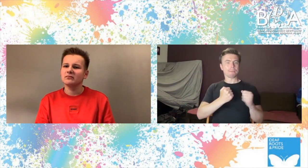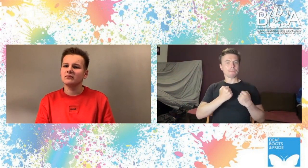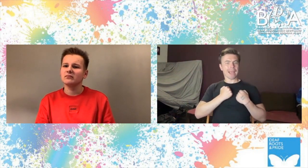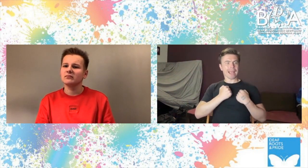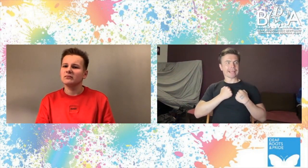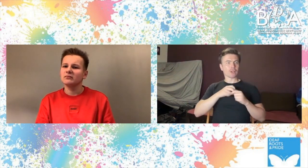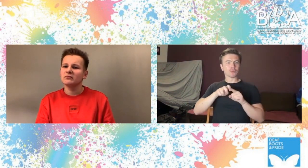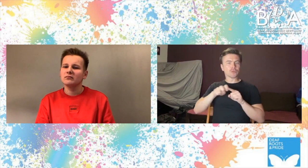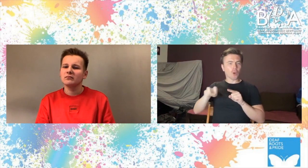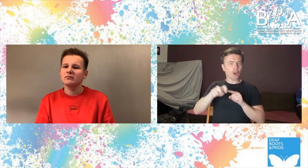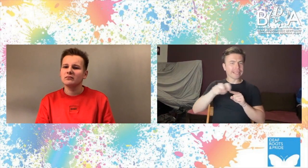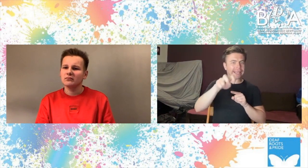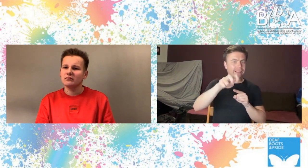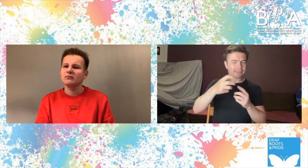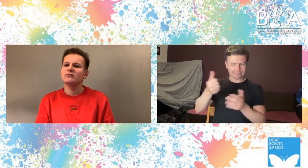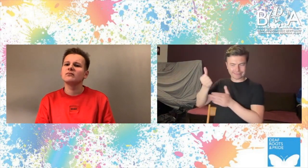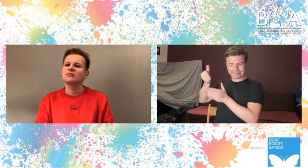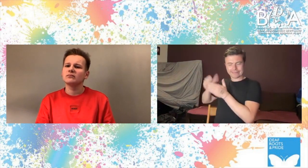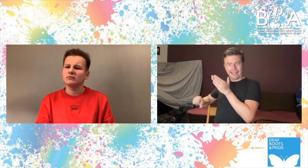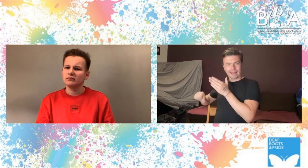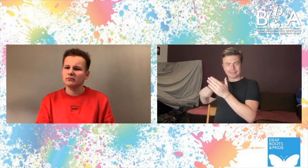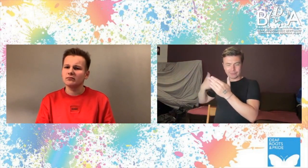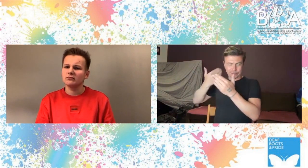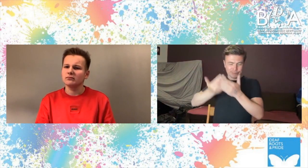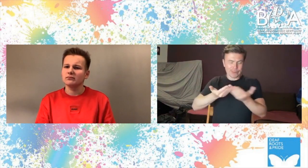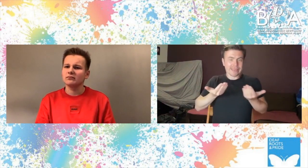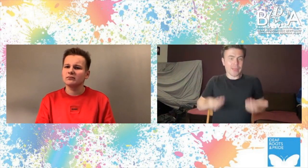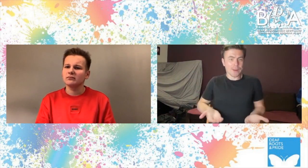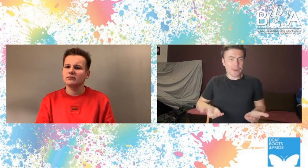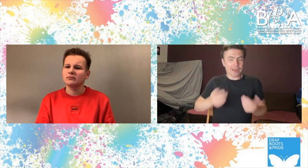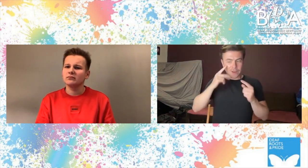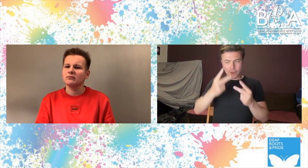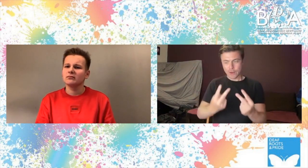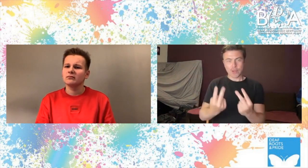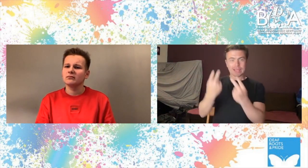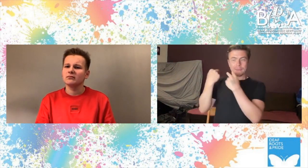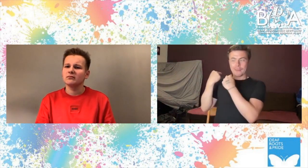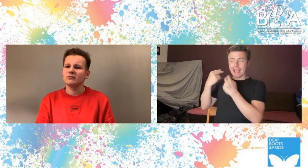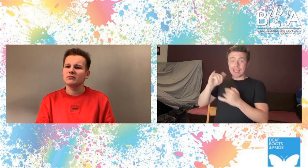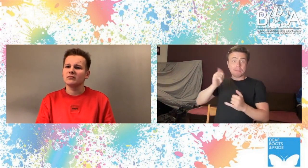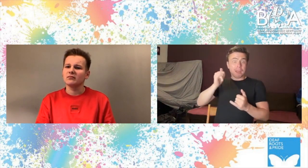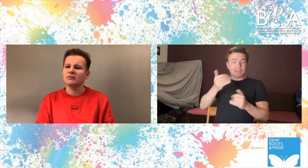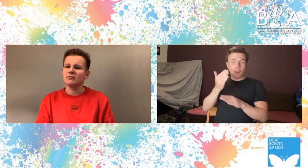my journey from the beginning to where I am at now. I don’t want to look back and